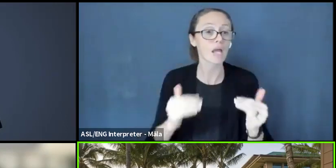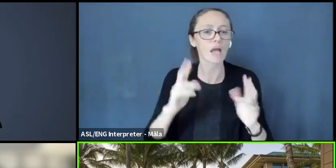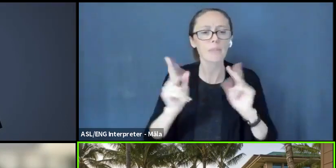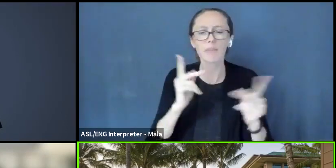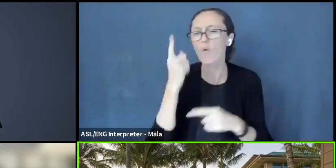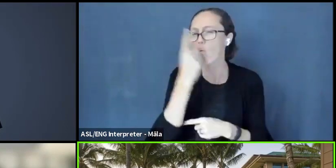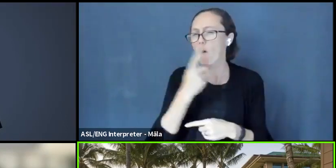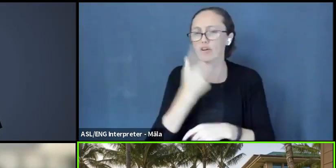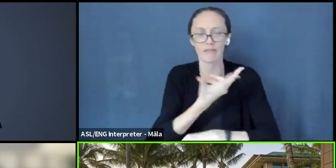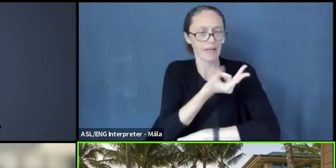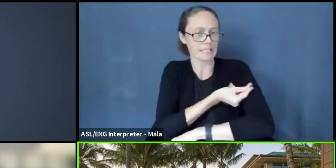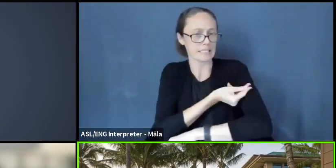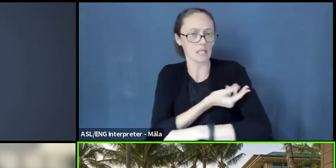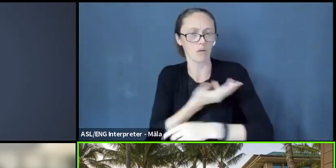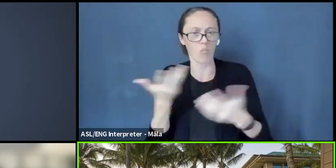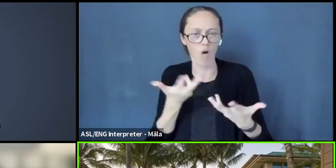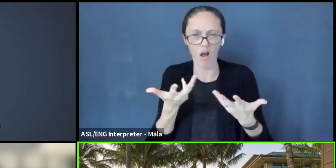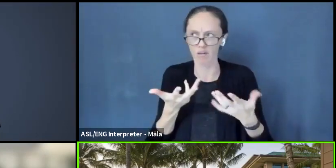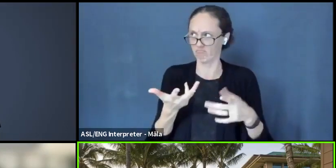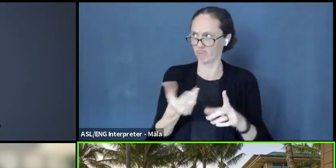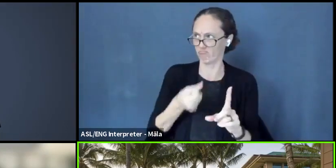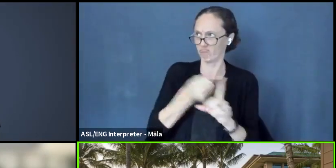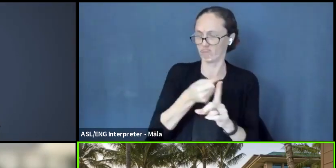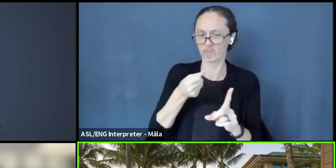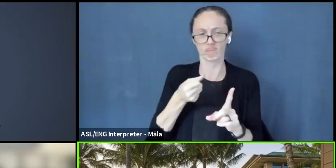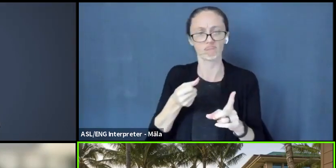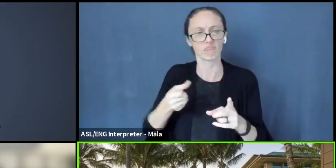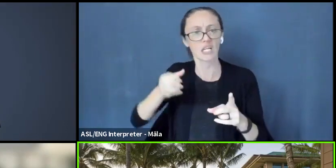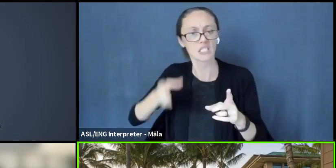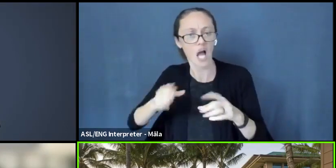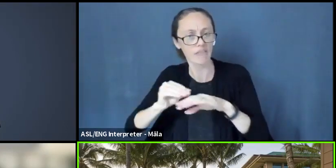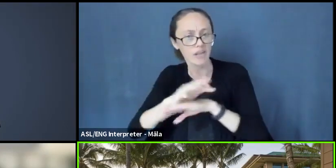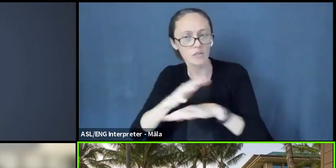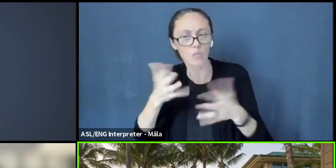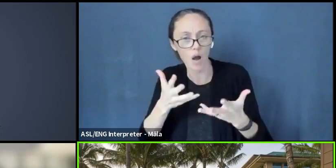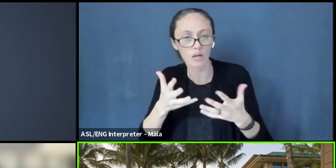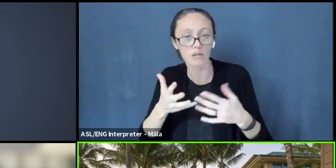I think the original question was what are the differences between Covid vaccines and